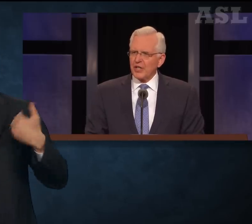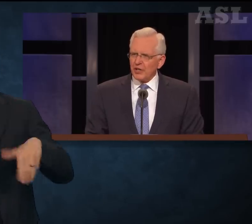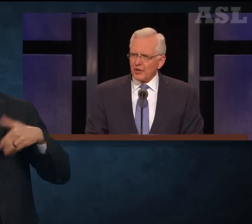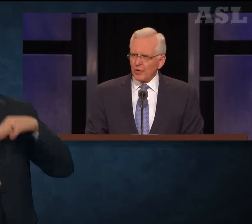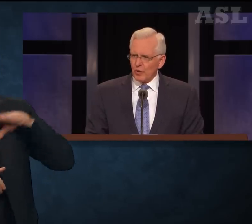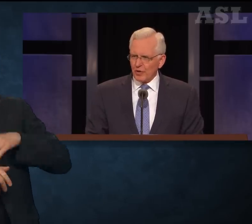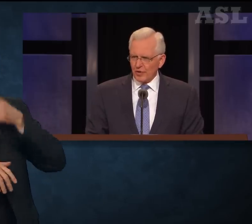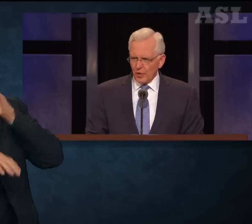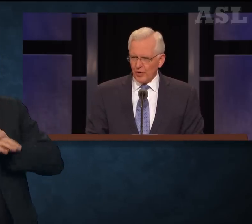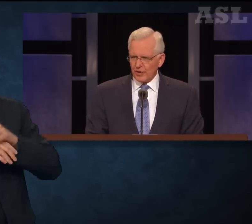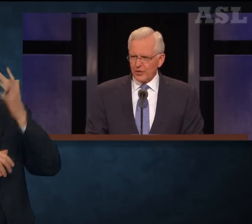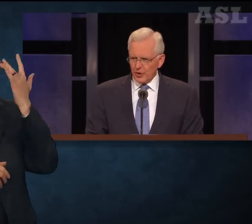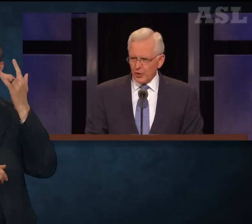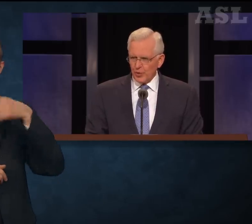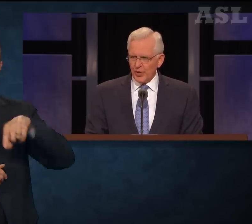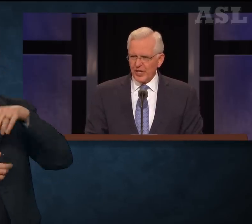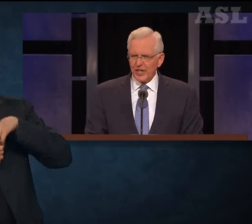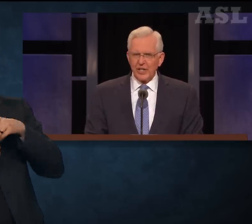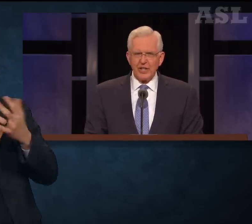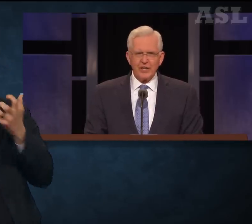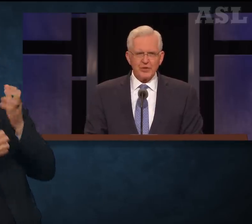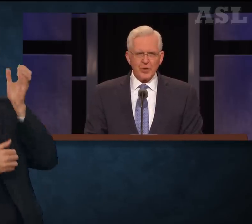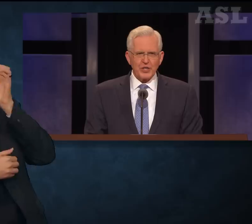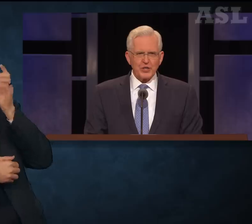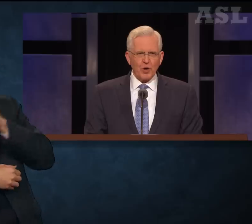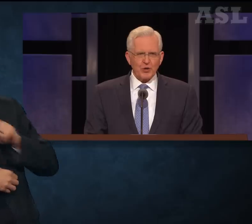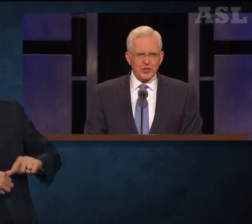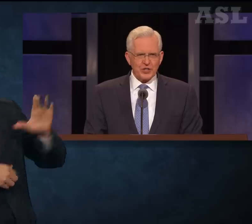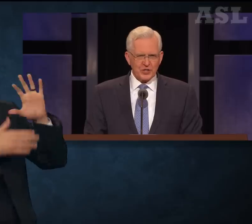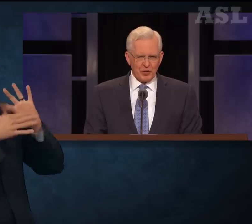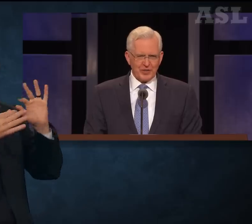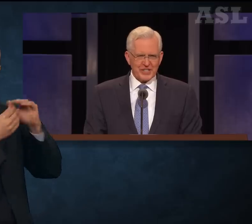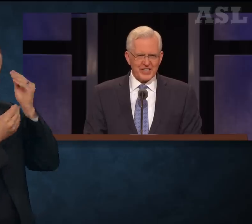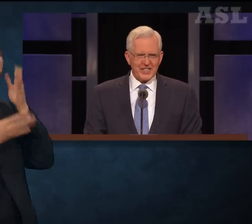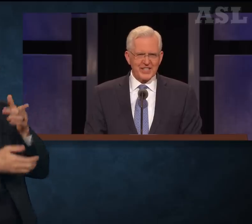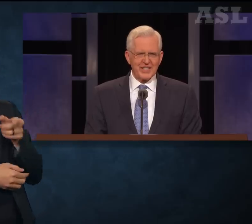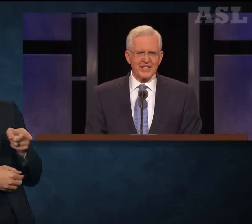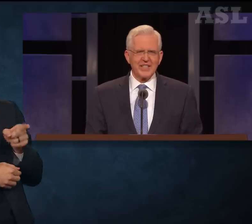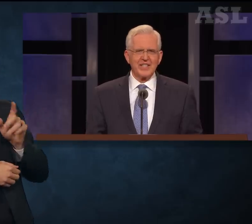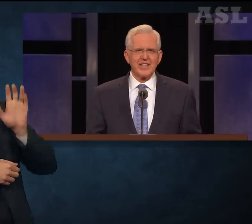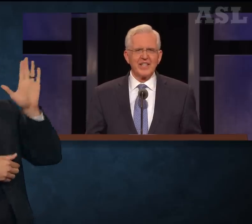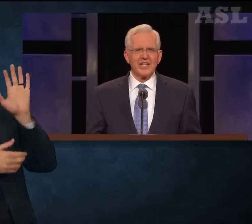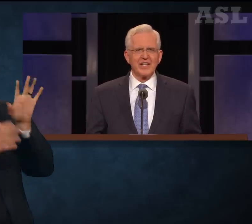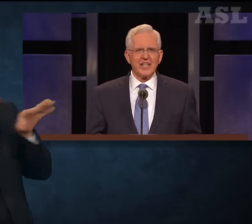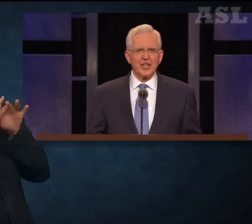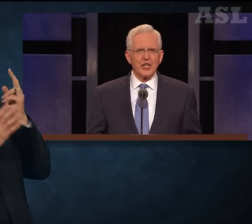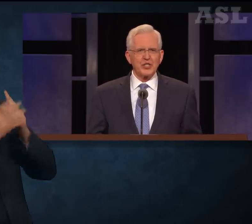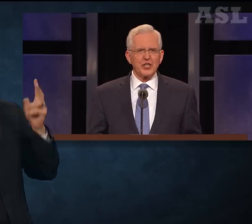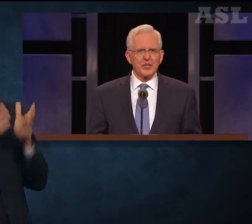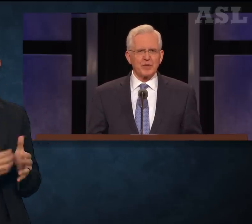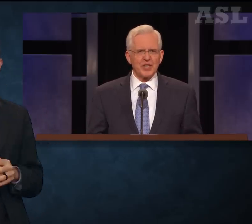ARE HERE FOR THIS HISTORIC OCCASION. YOU WILL BE RICHLY BLESSED FOR YOUR DESIRES TO HEAR THE